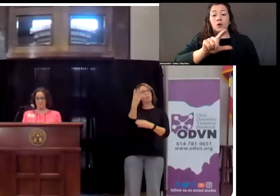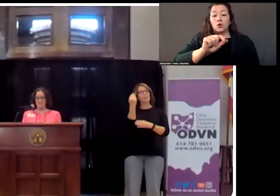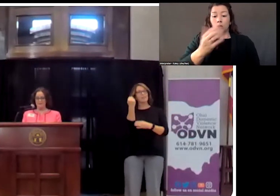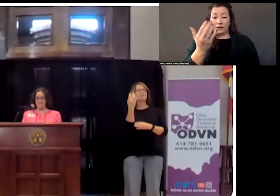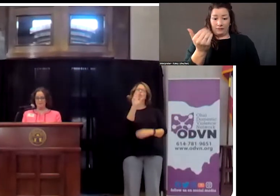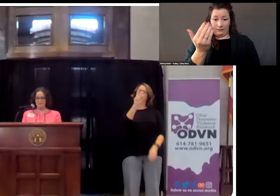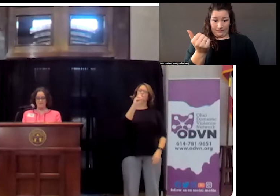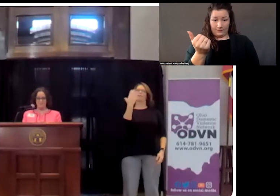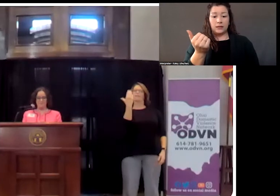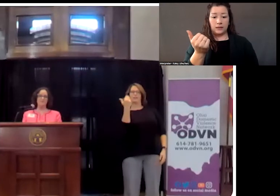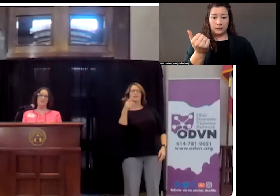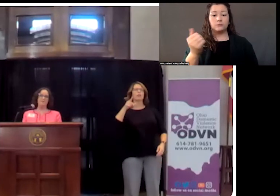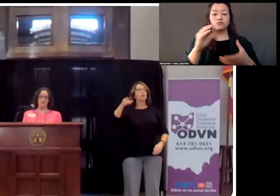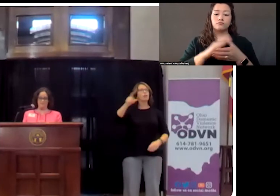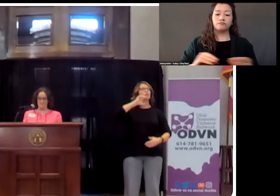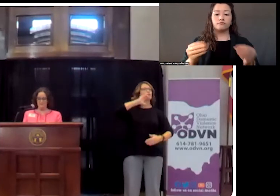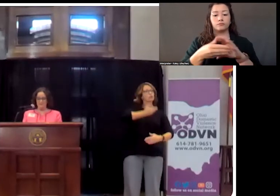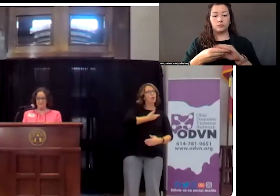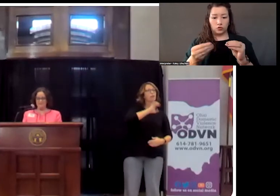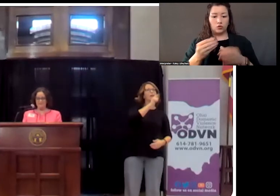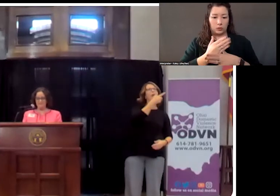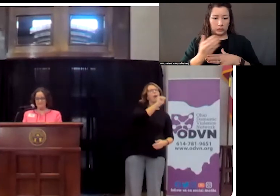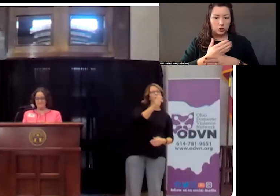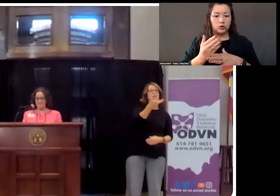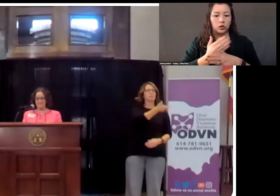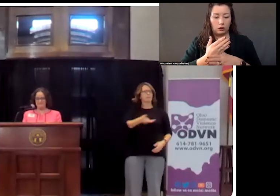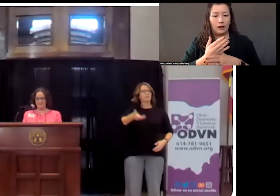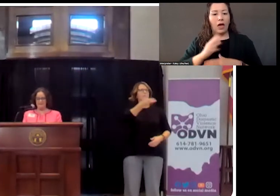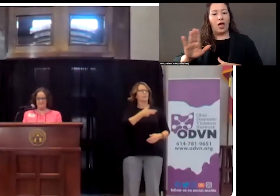and Elsa Croucher and their nonprofit The Citizens Against Domestic Violence,